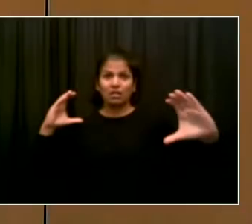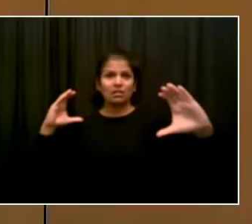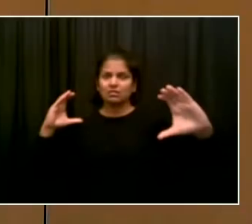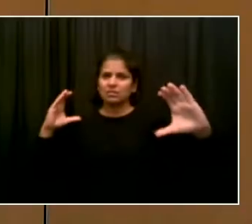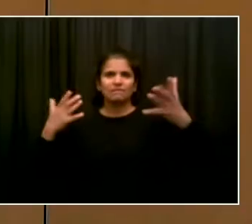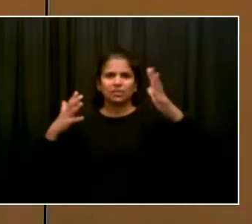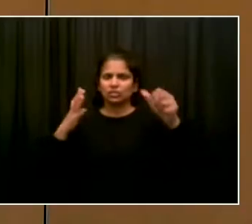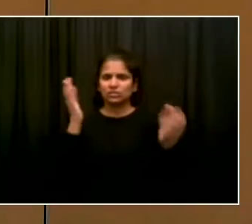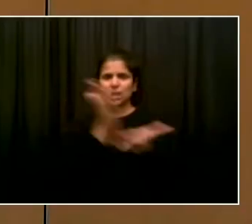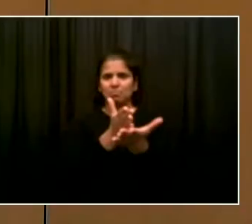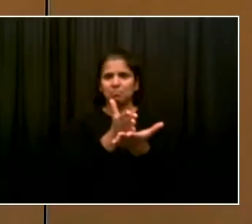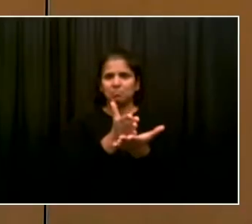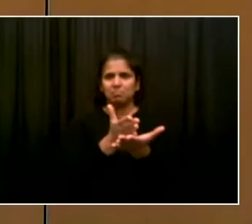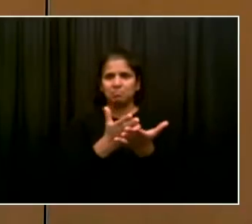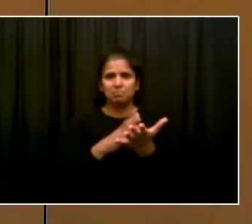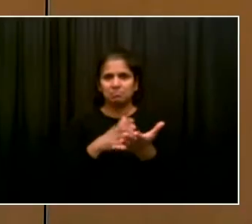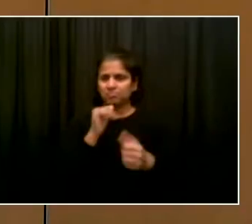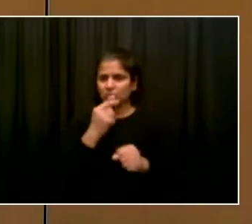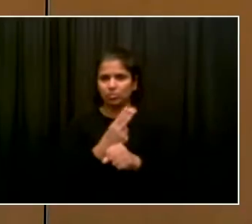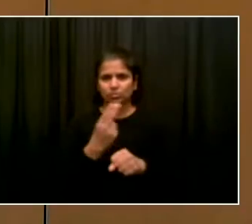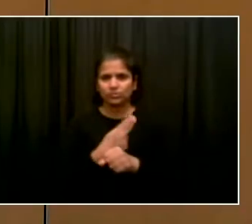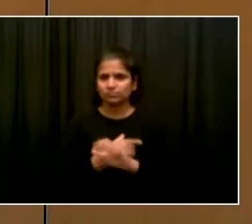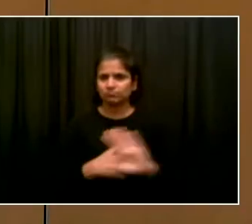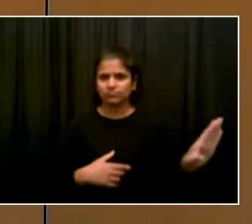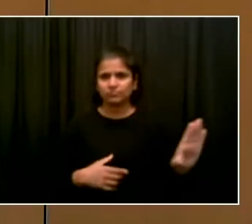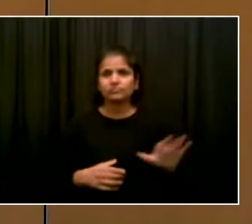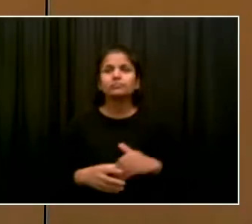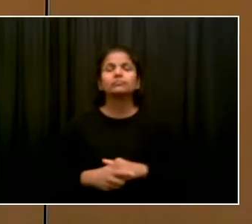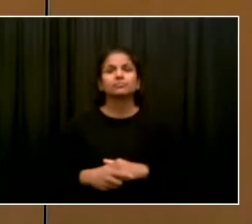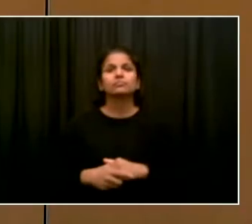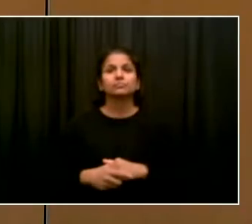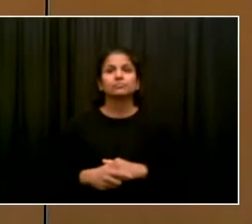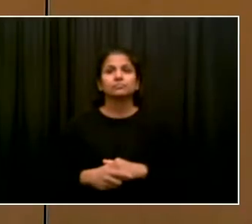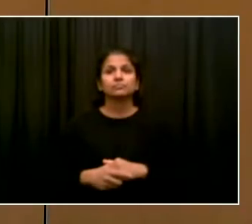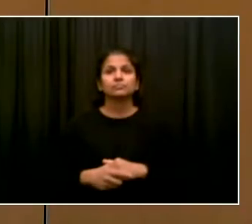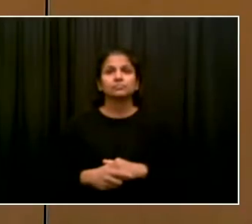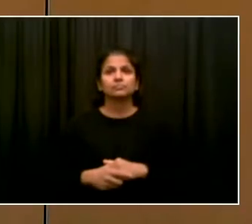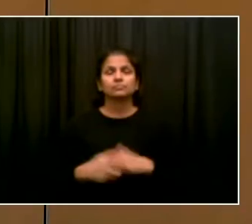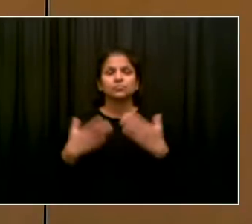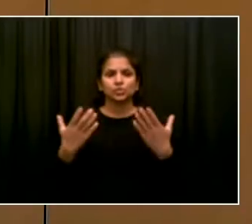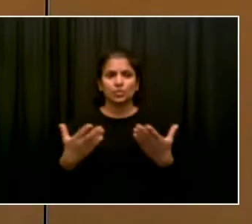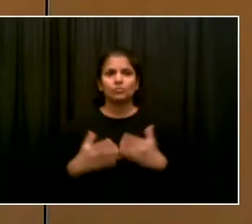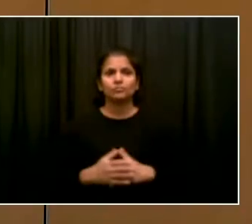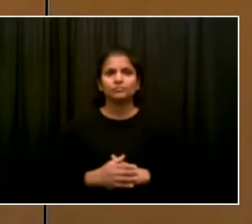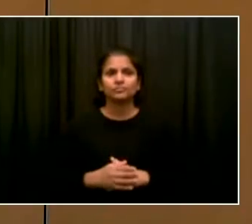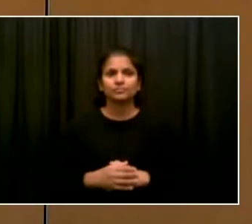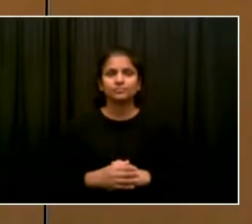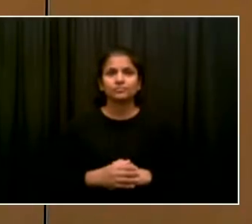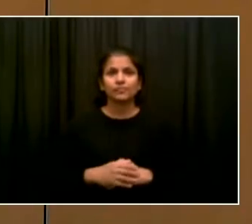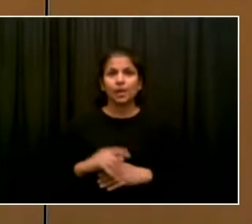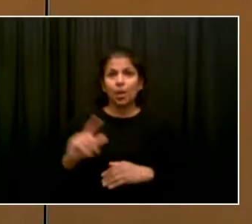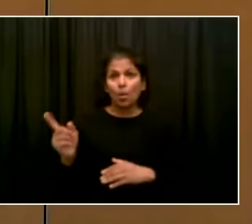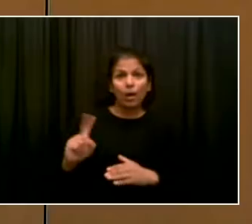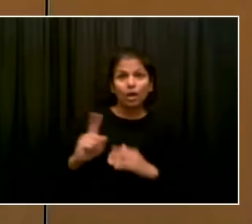OVERSIZED TRUCKS FROM DESTROYING THE QUALITY OF LIFE IN NEIGHBORHOODS ALL AROUND THE CITY INCLUDING THOSE.